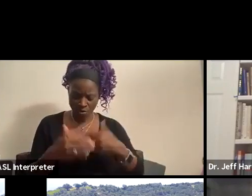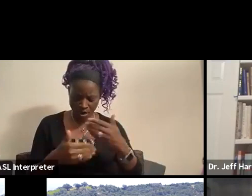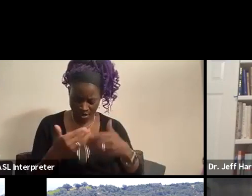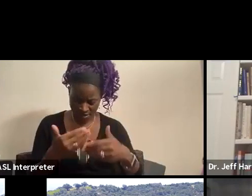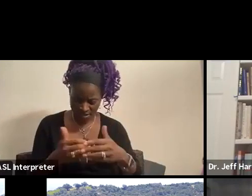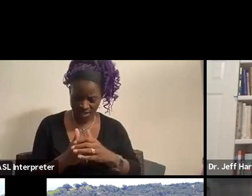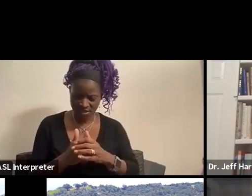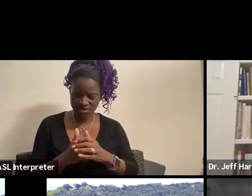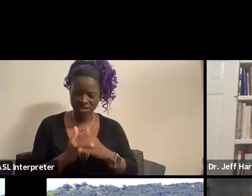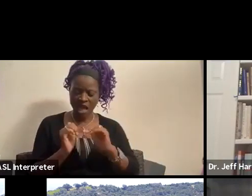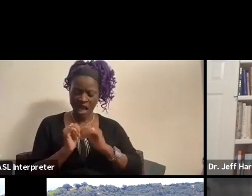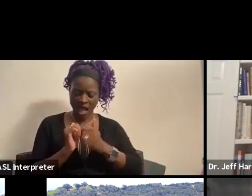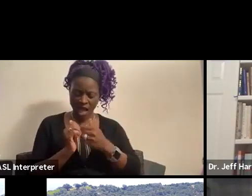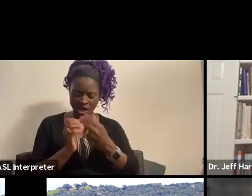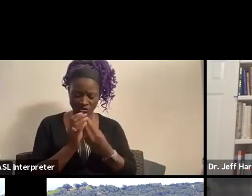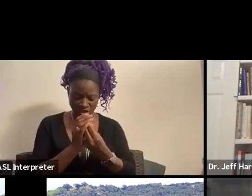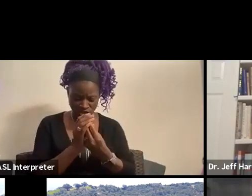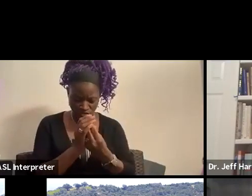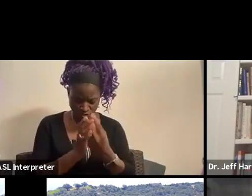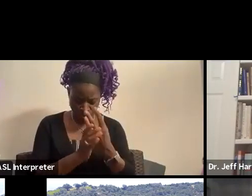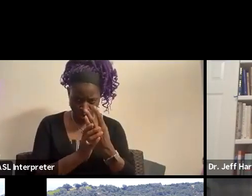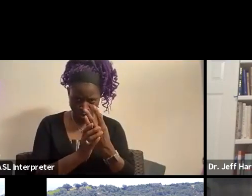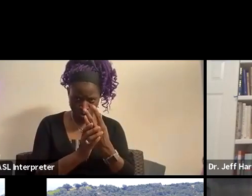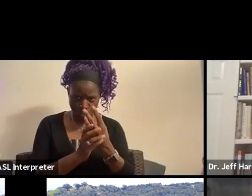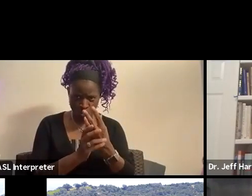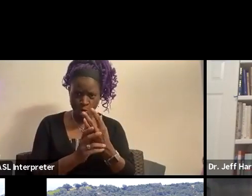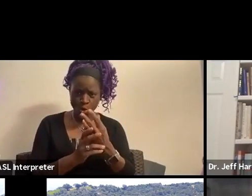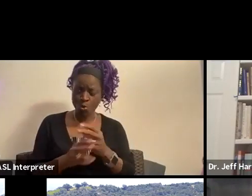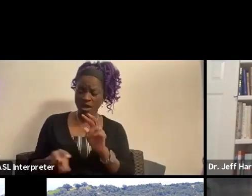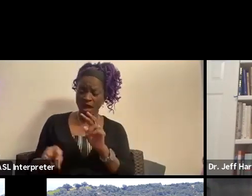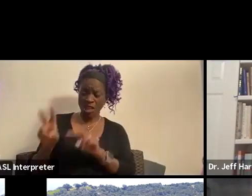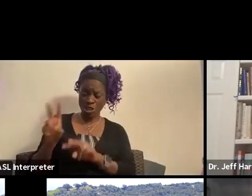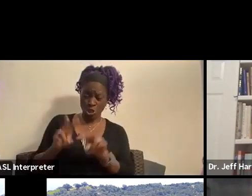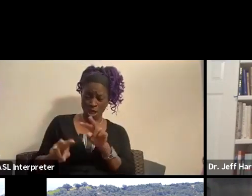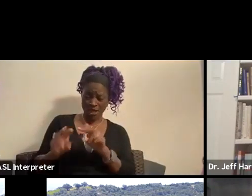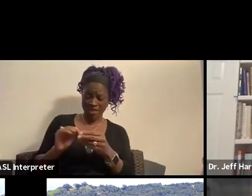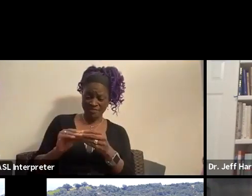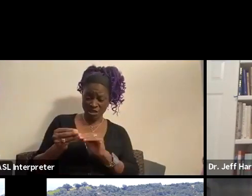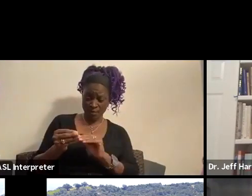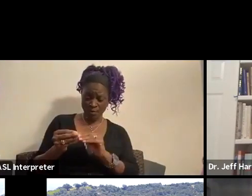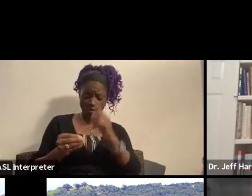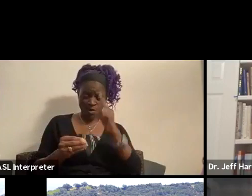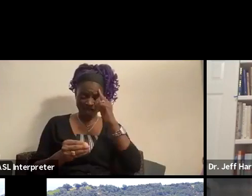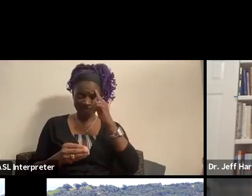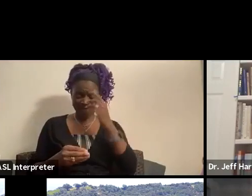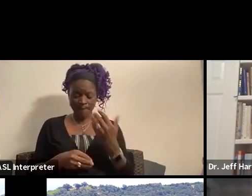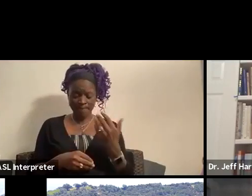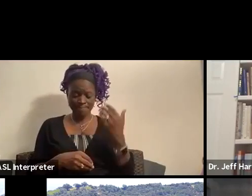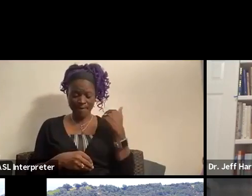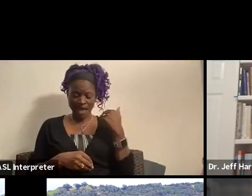given the number of cases that we now have back in the summer or in the late spring,